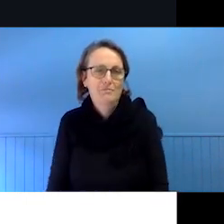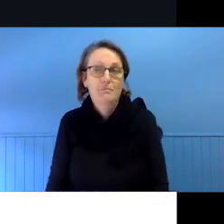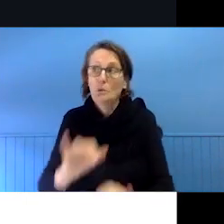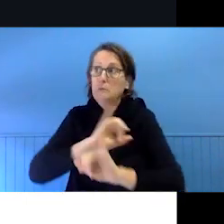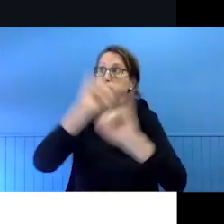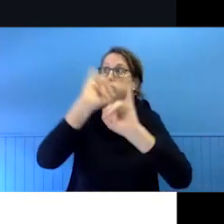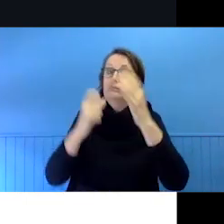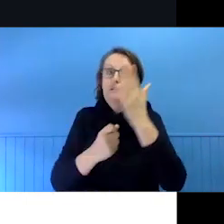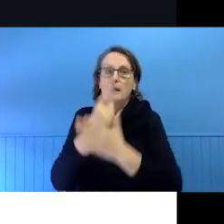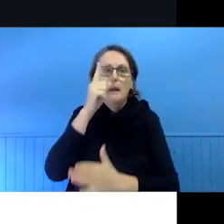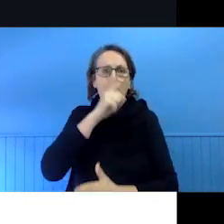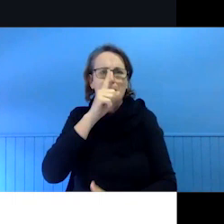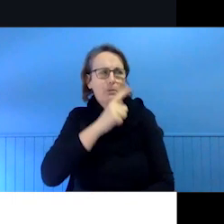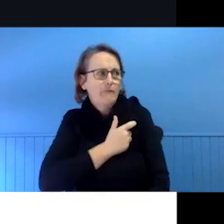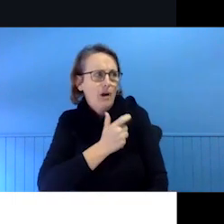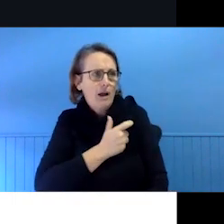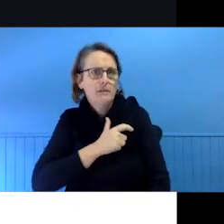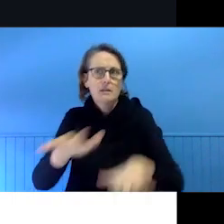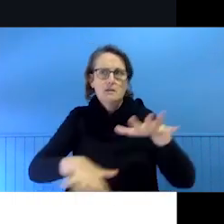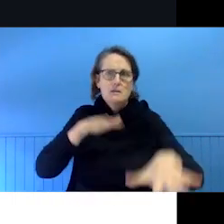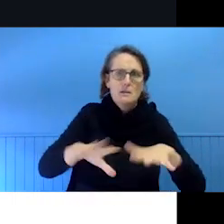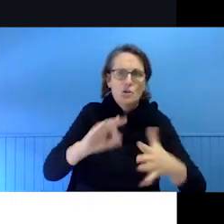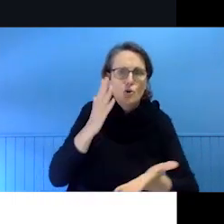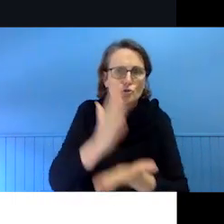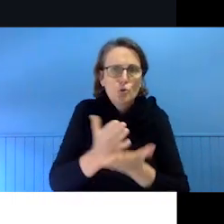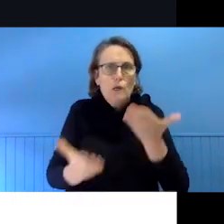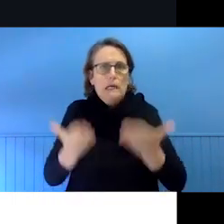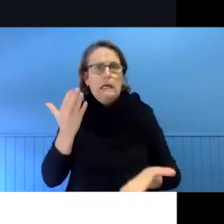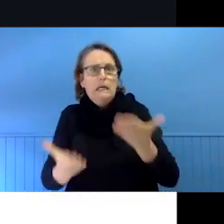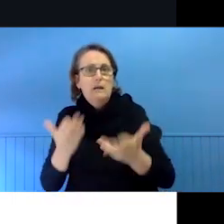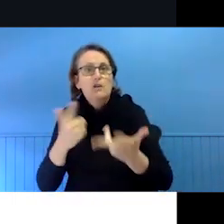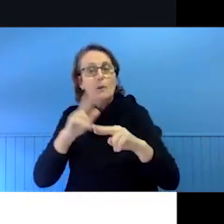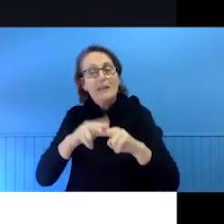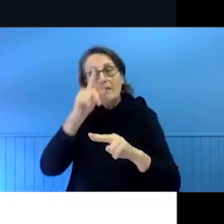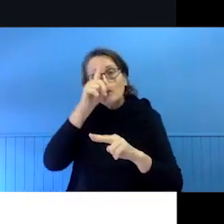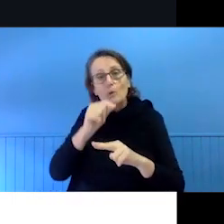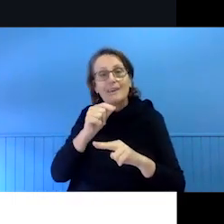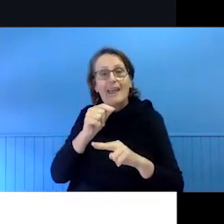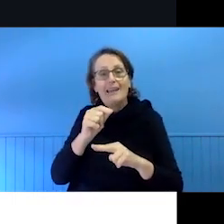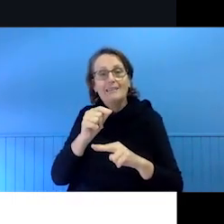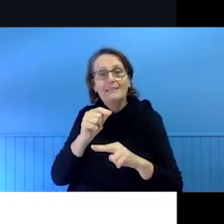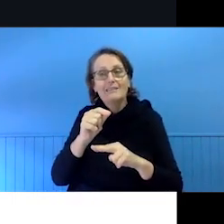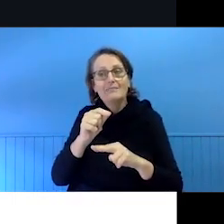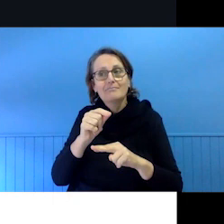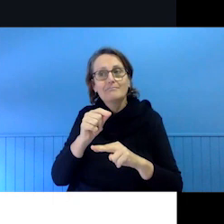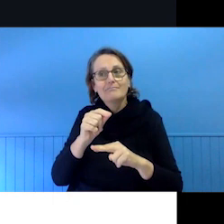feel. If you can be really intentional about how you use